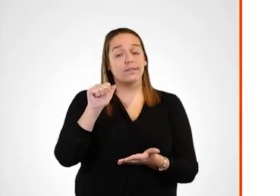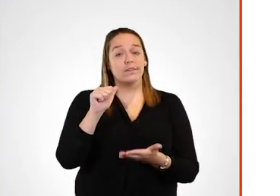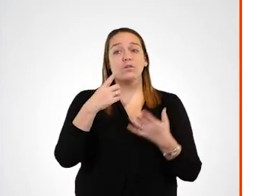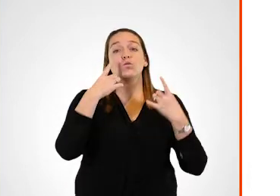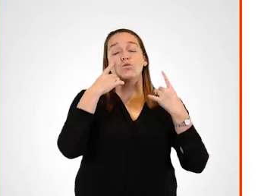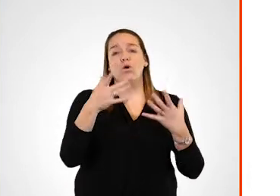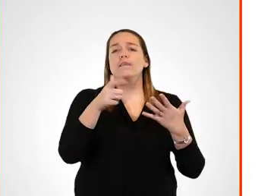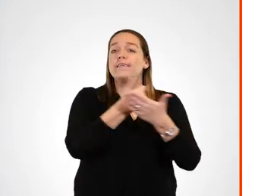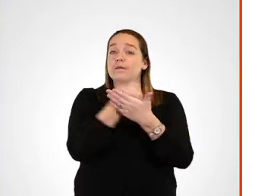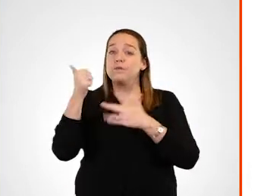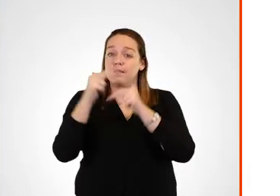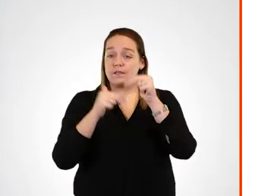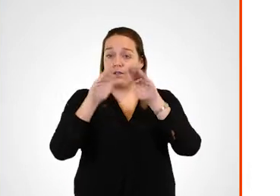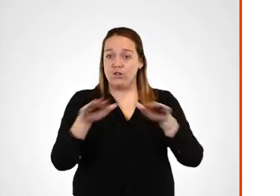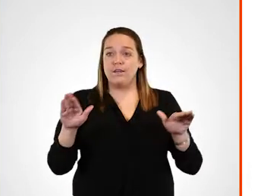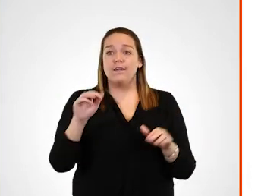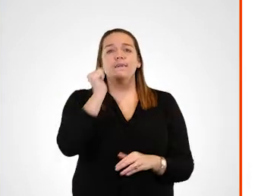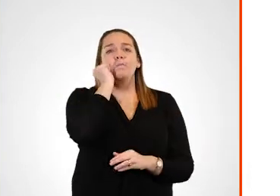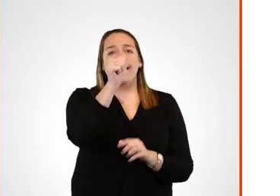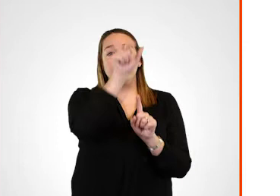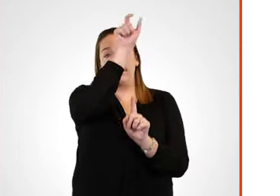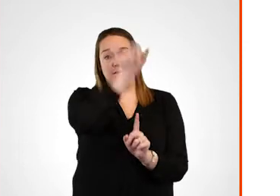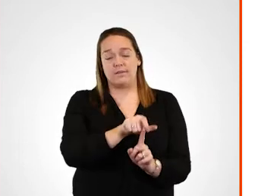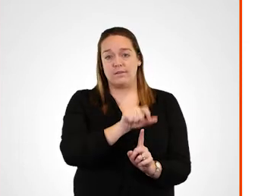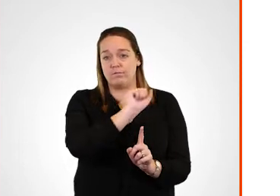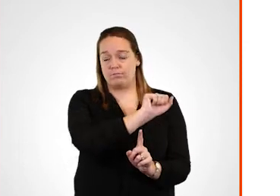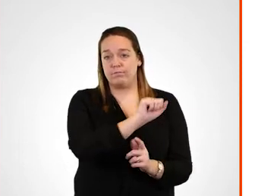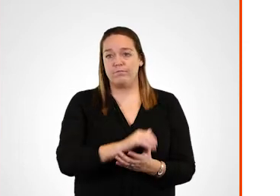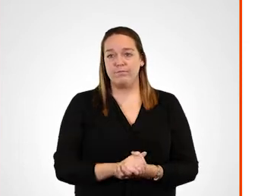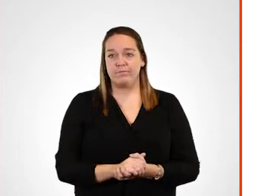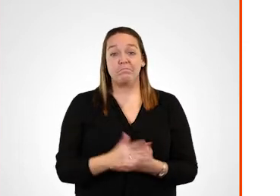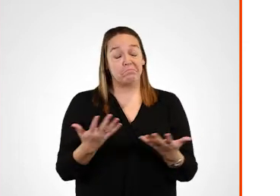the typically developing kids the dark columns that yes,